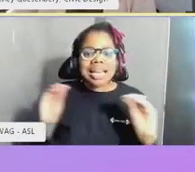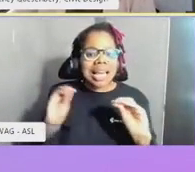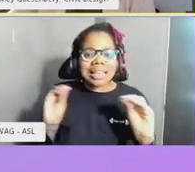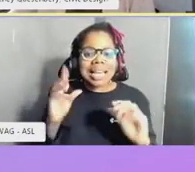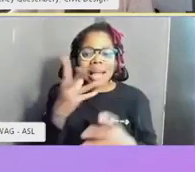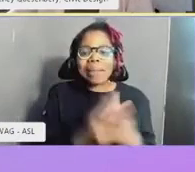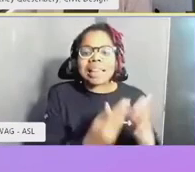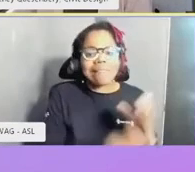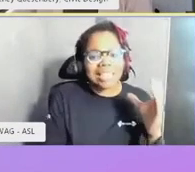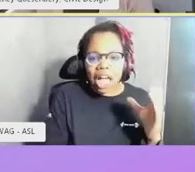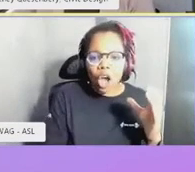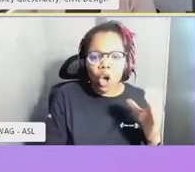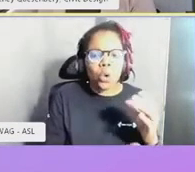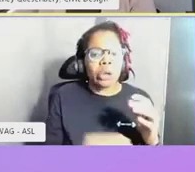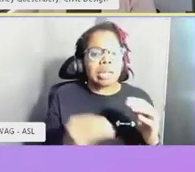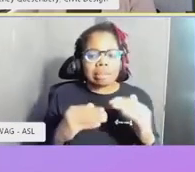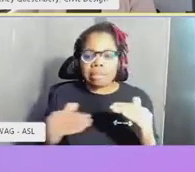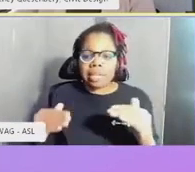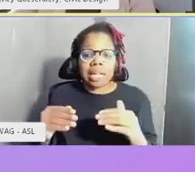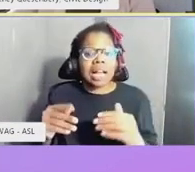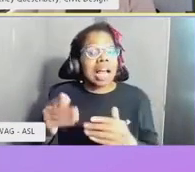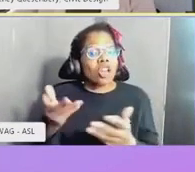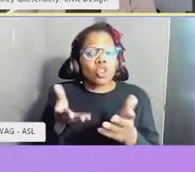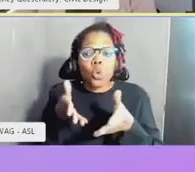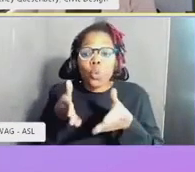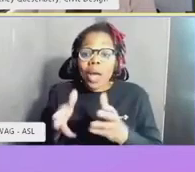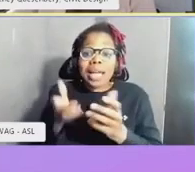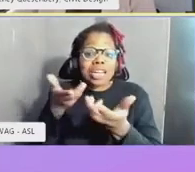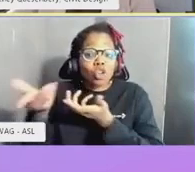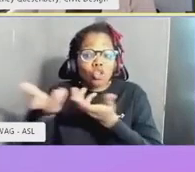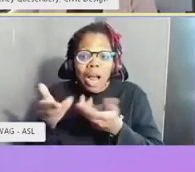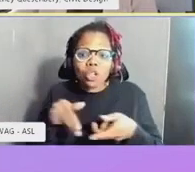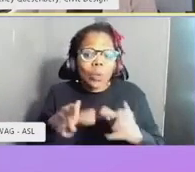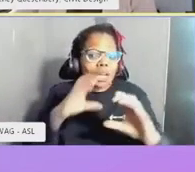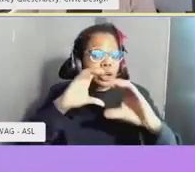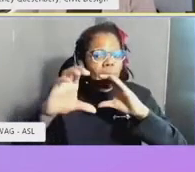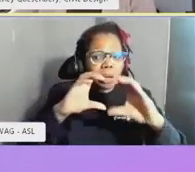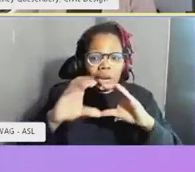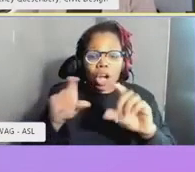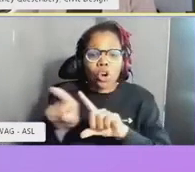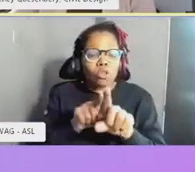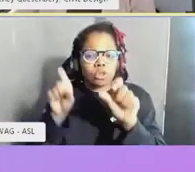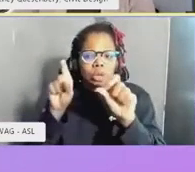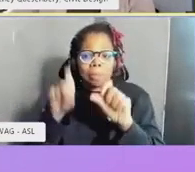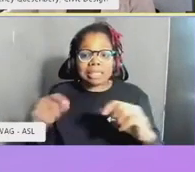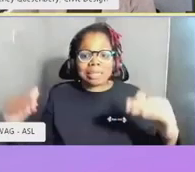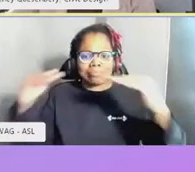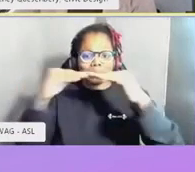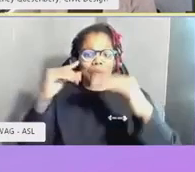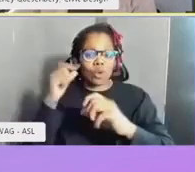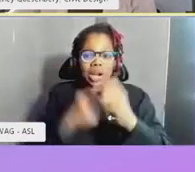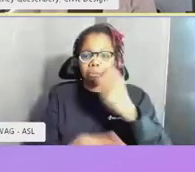casting your ballot. We explicitly said nothing could be left out. You have to cover